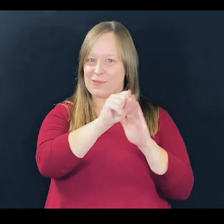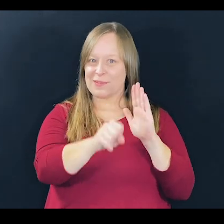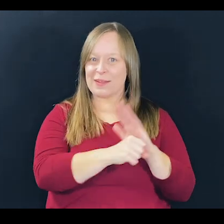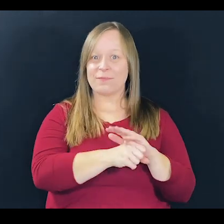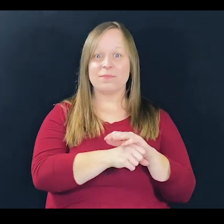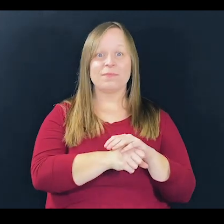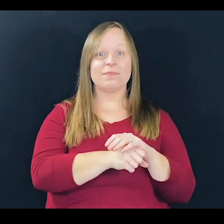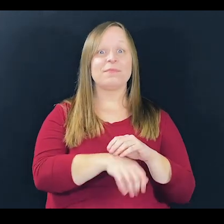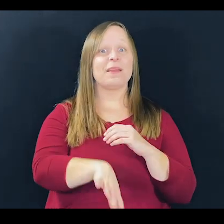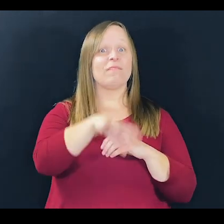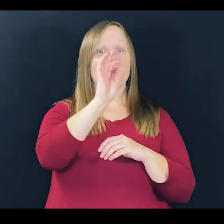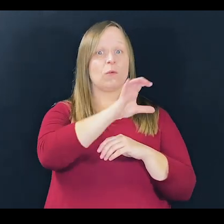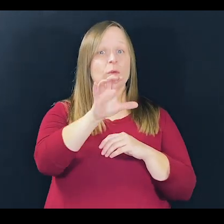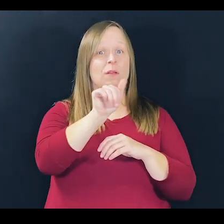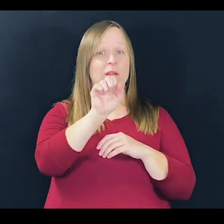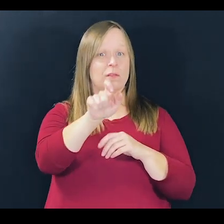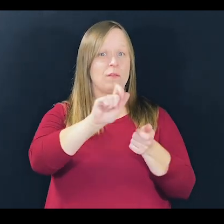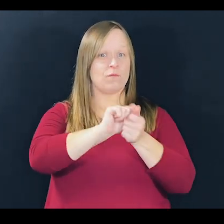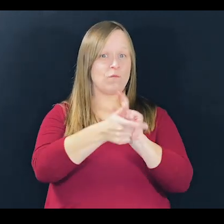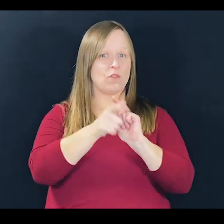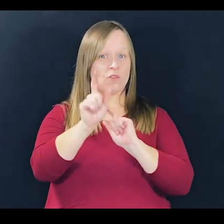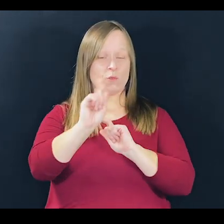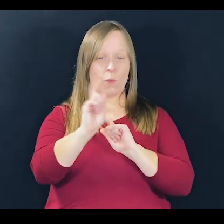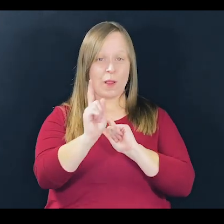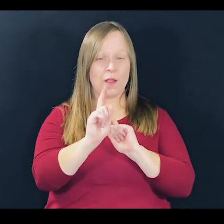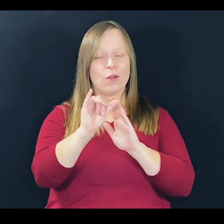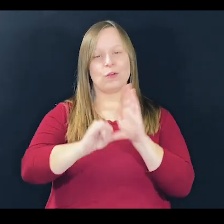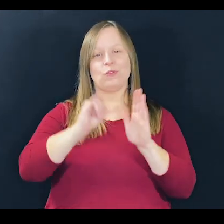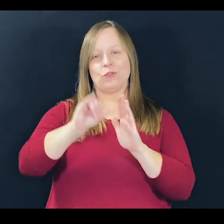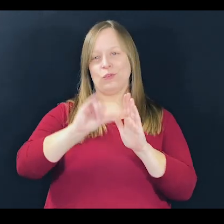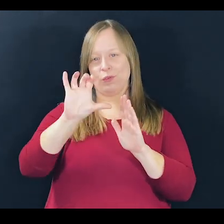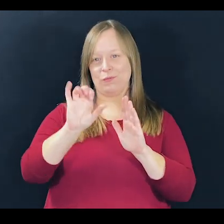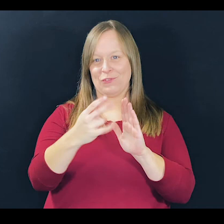the state of New York. The closed caption version of this podcast is available on